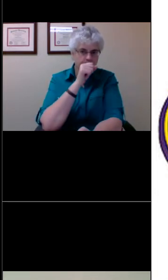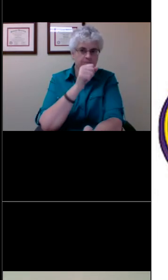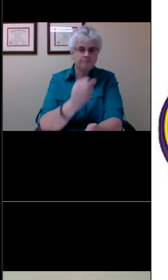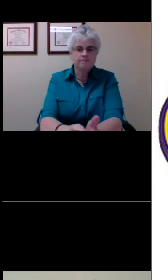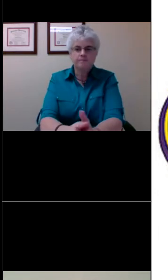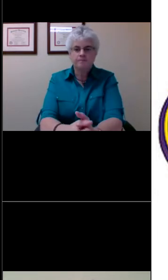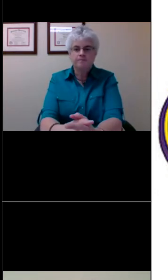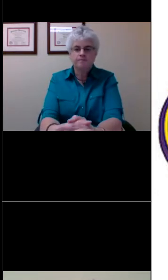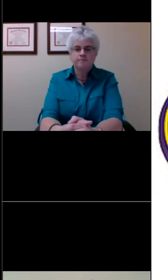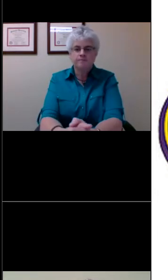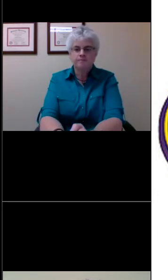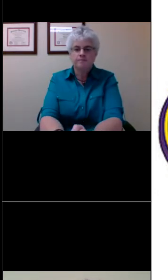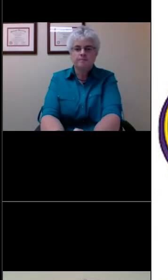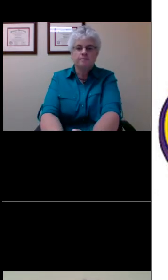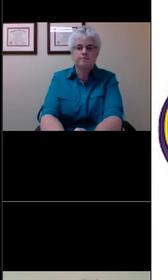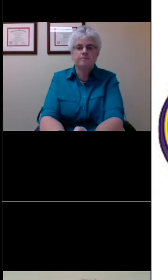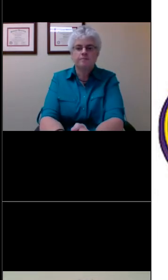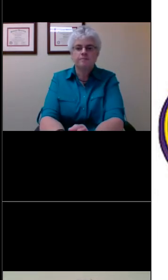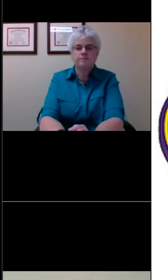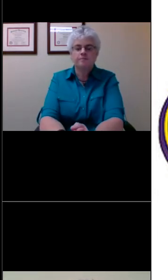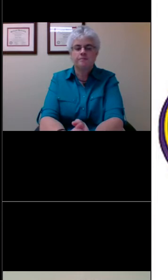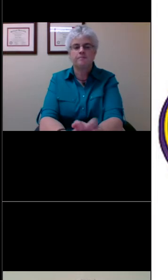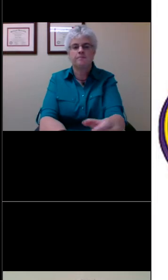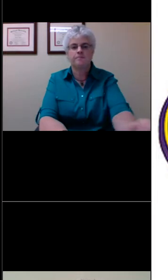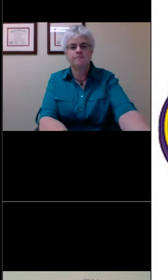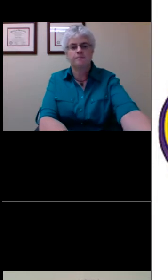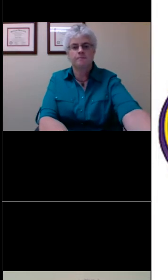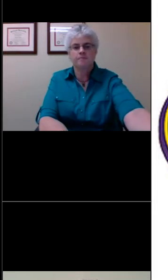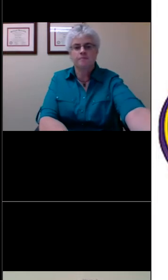support statewide efforts to prevent violence and enhance Independence and